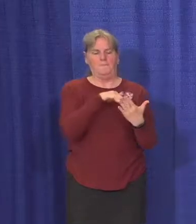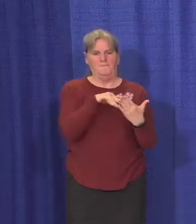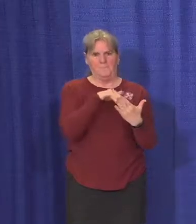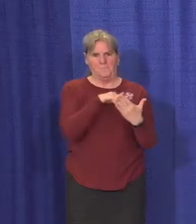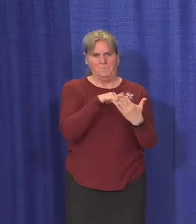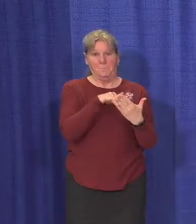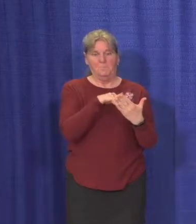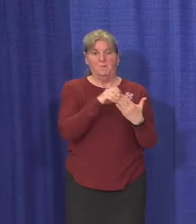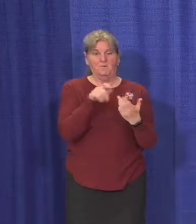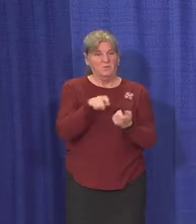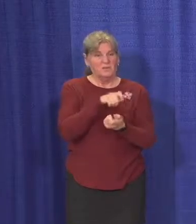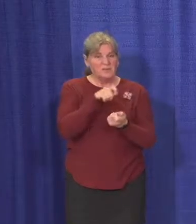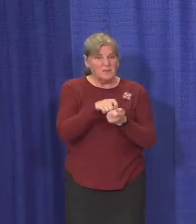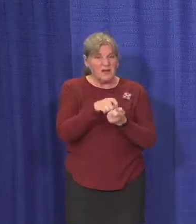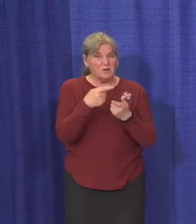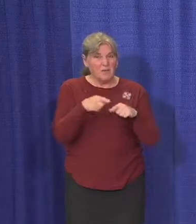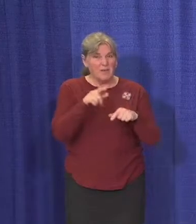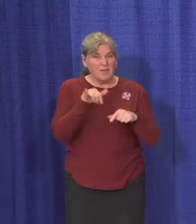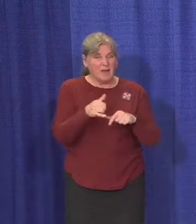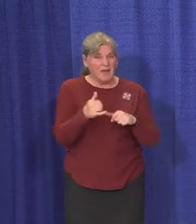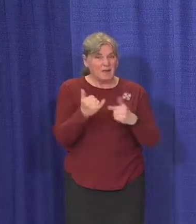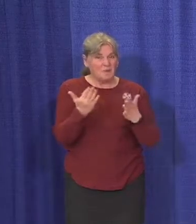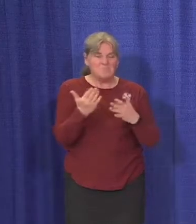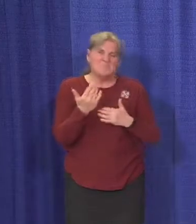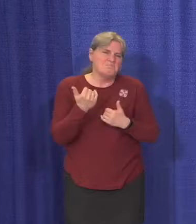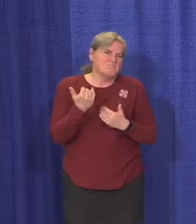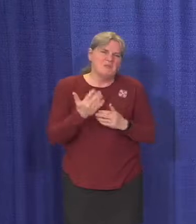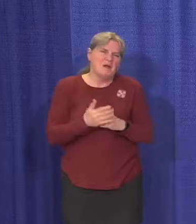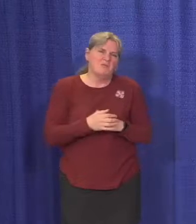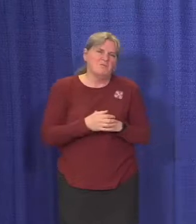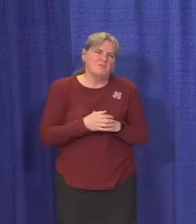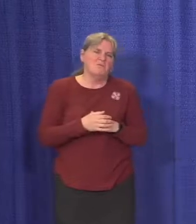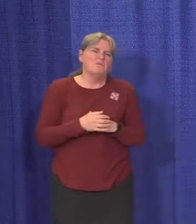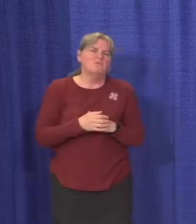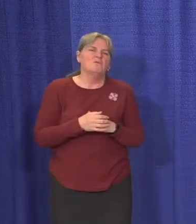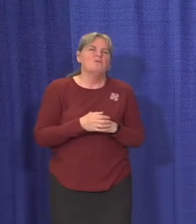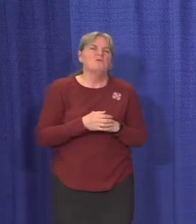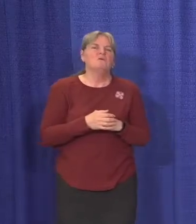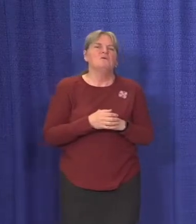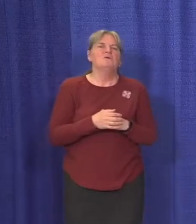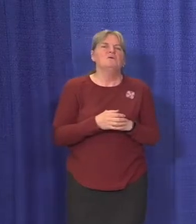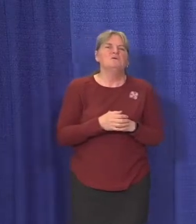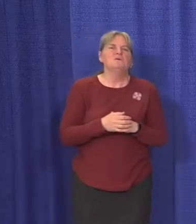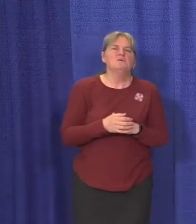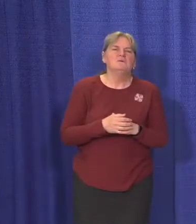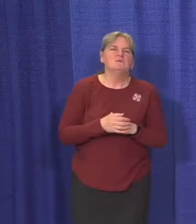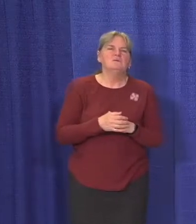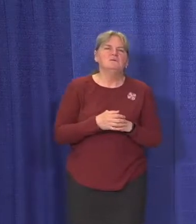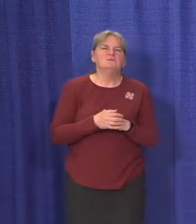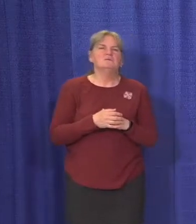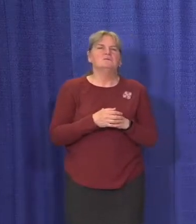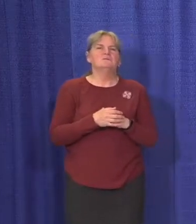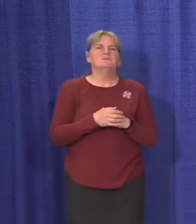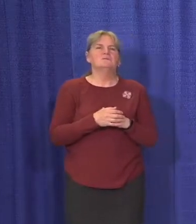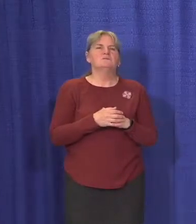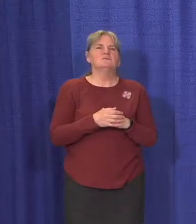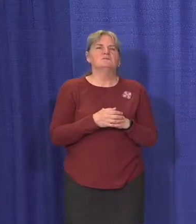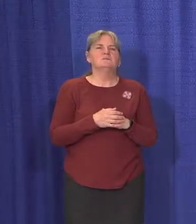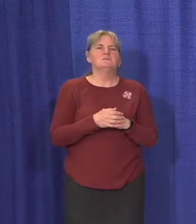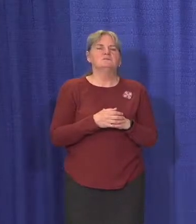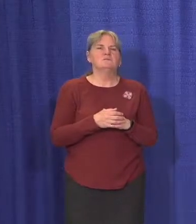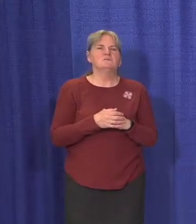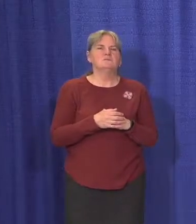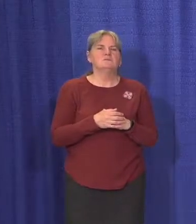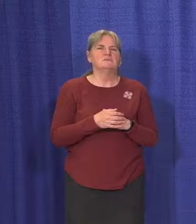We will expect and apart from